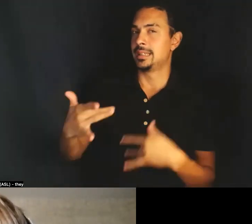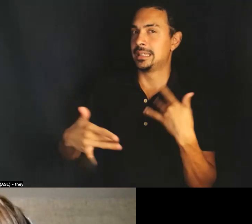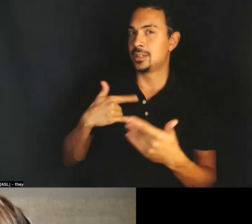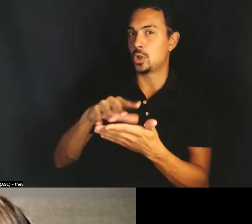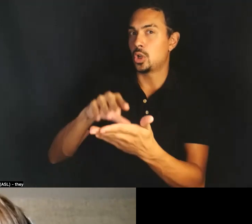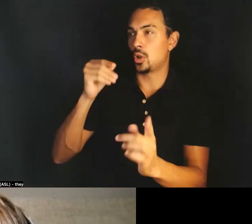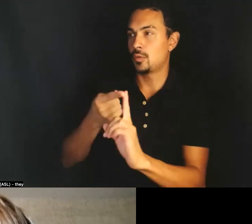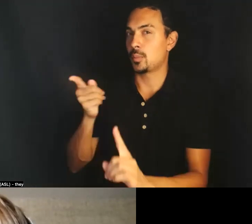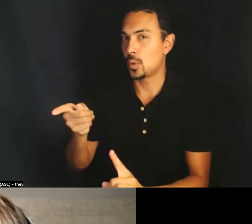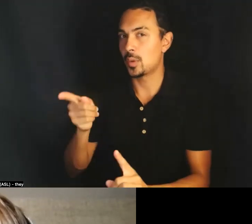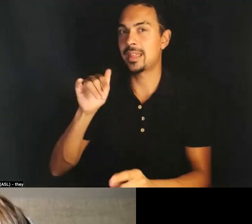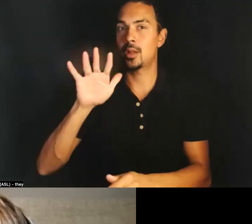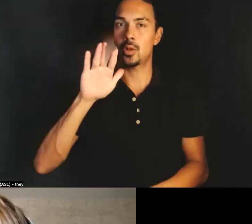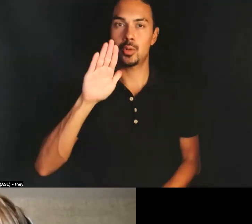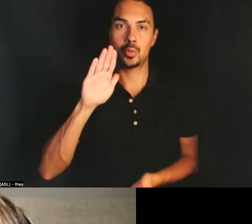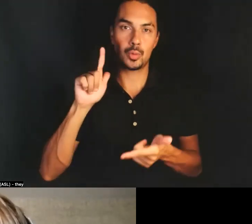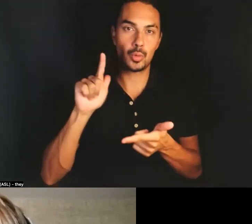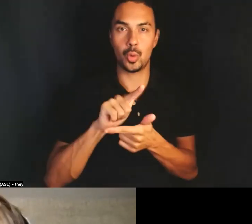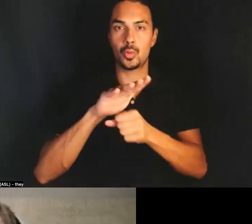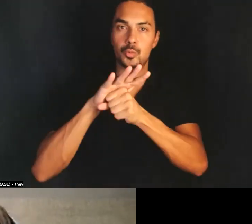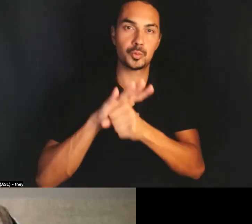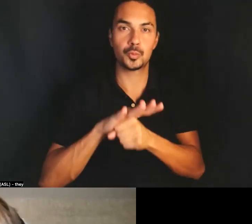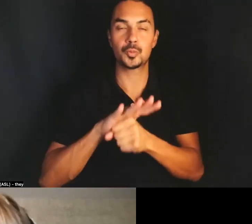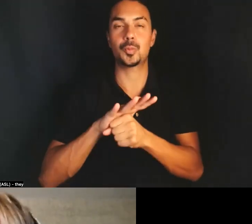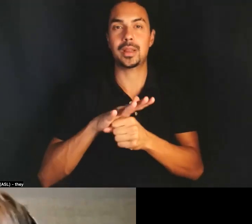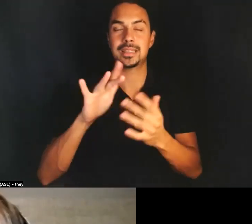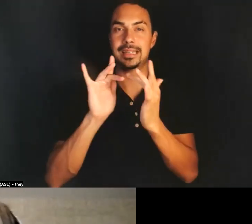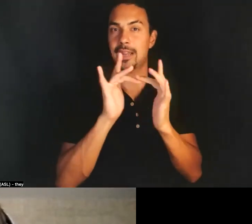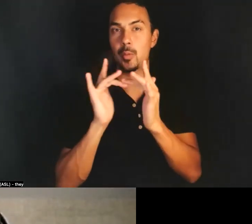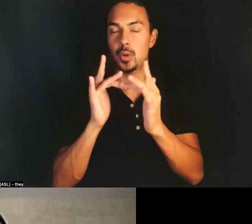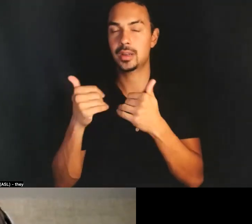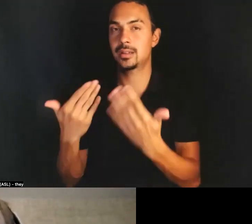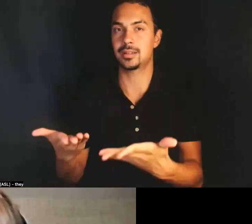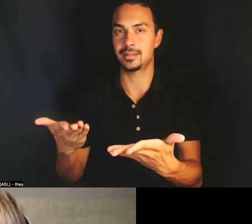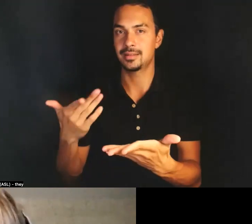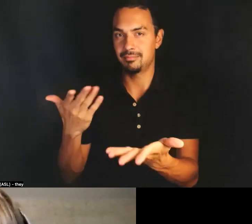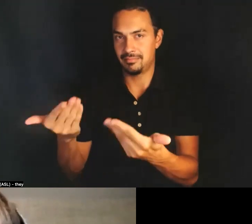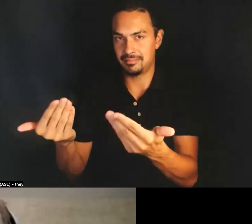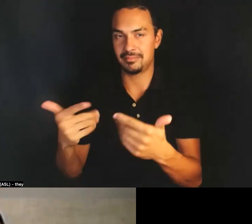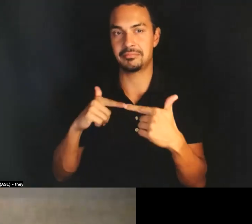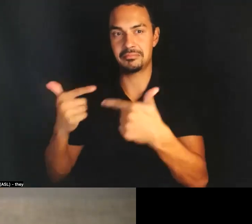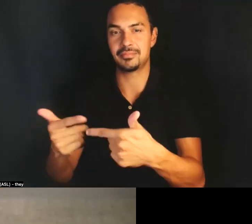photographed for Vice, Medium, and BuzzFeed News. It is my extreme honor to welcome Meredith and to learn